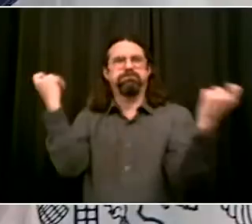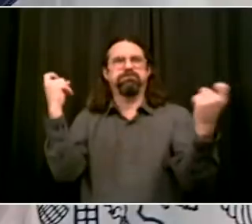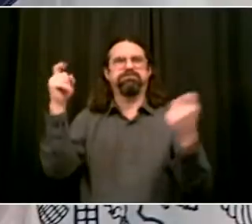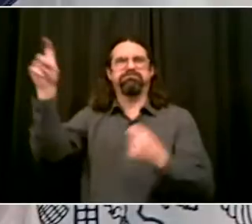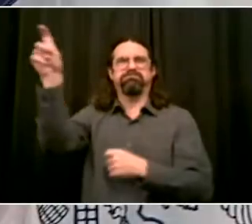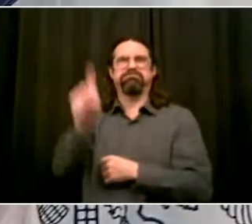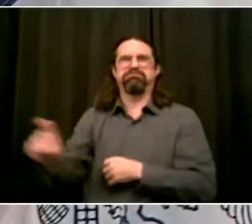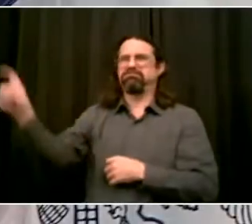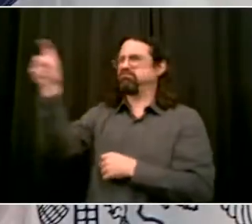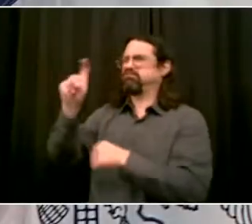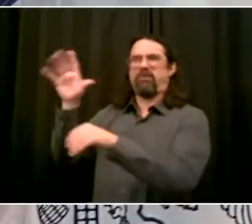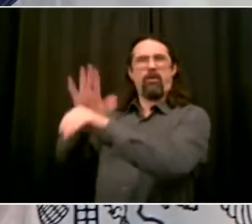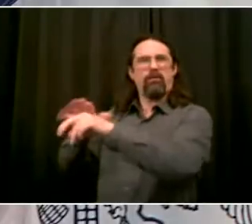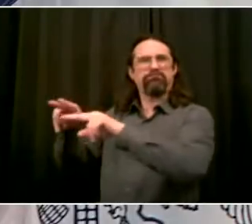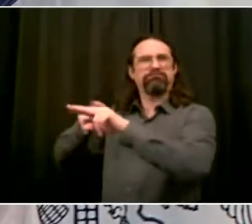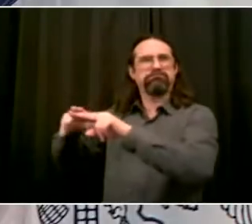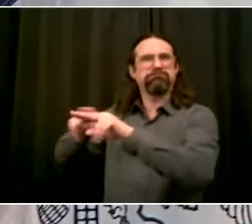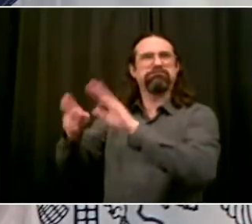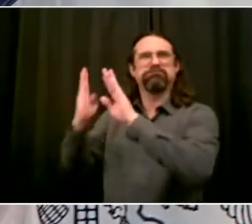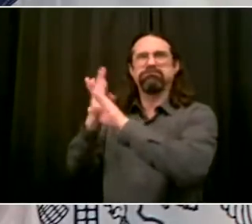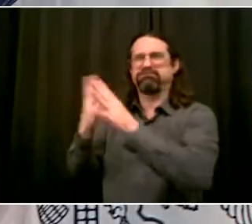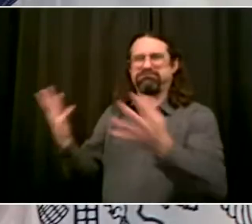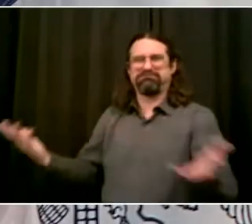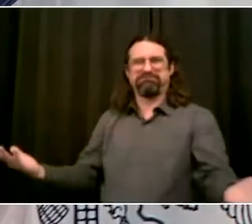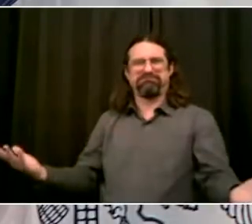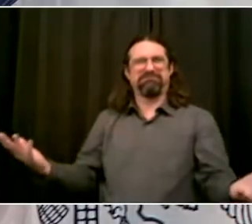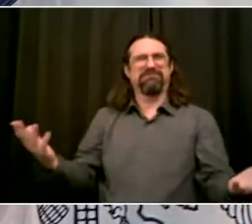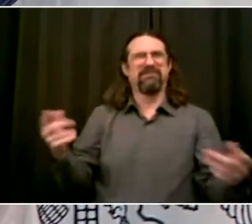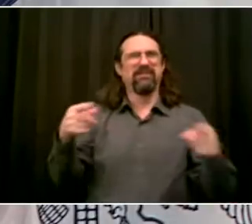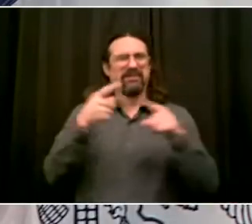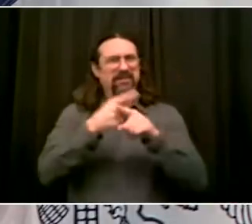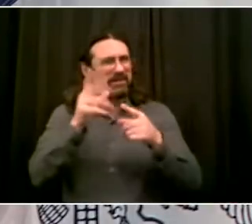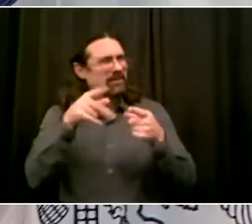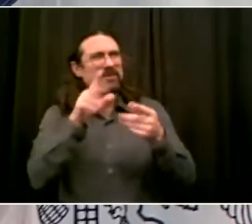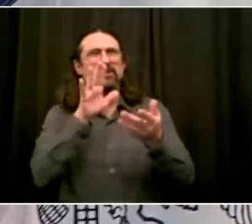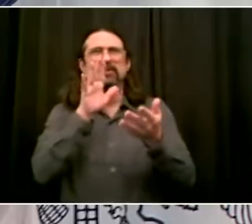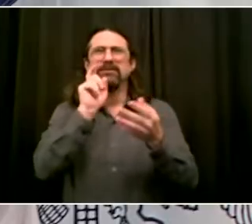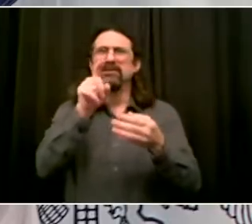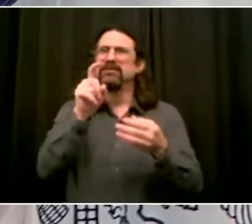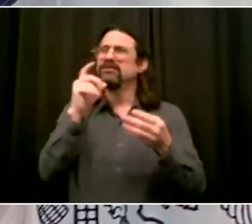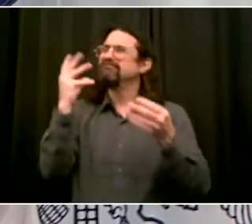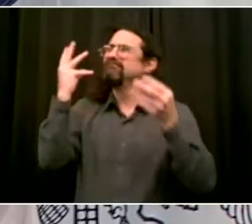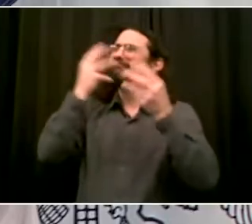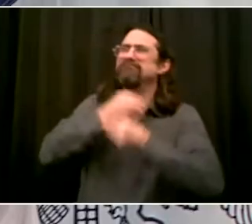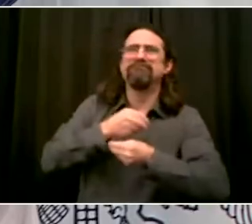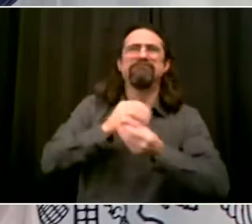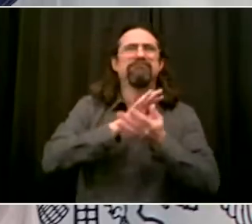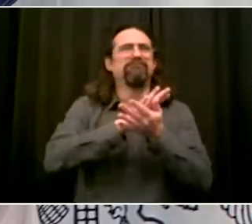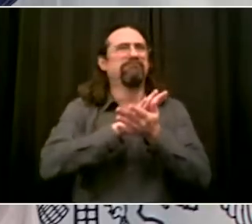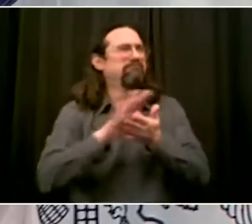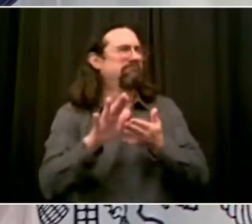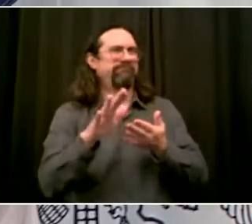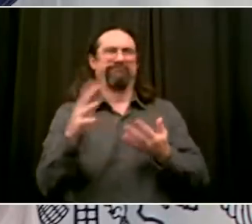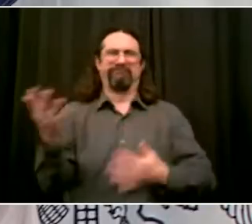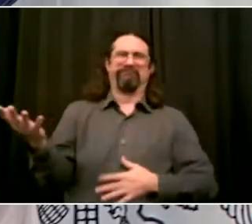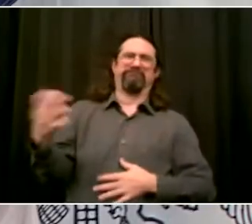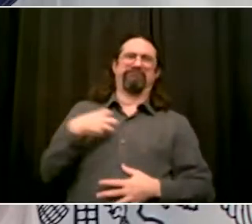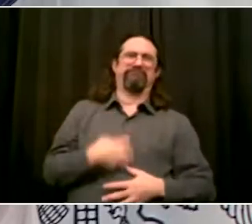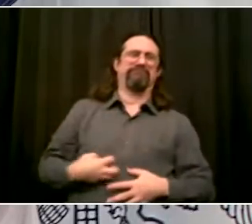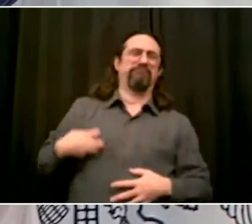CITY CAN DO TO CRACK DOWN ON THE GRAFFITI VANDALS AND WHETHER YOU